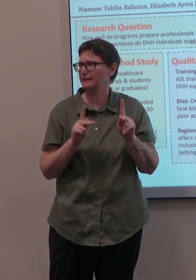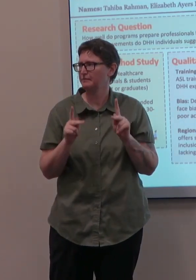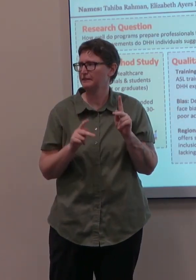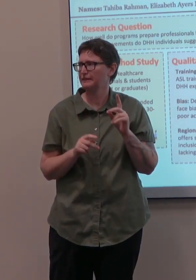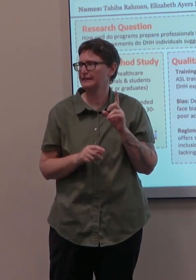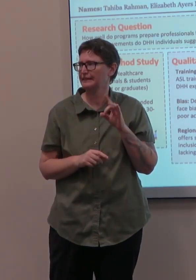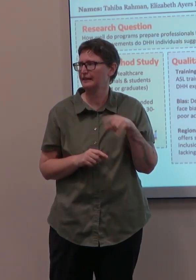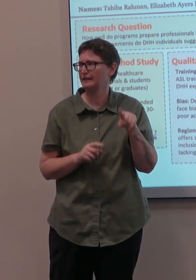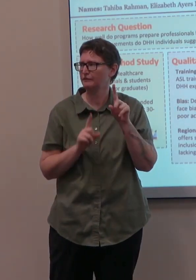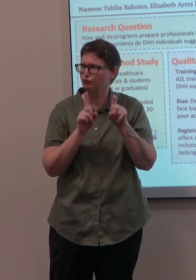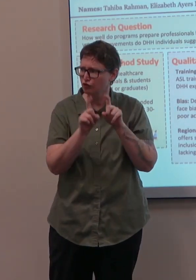Or how many people surveyed,